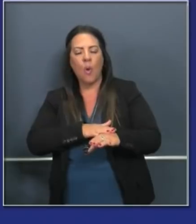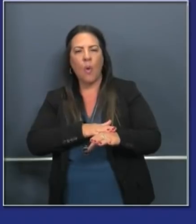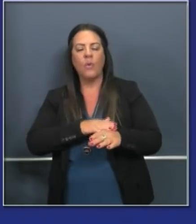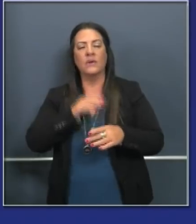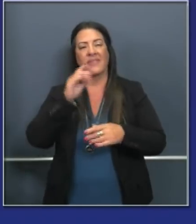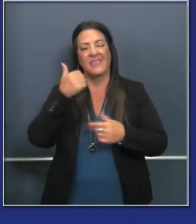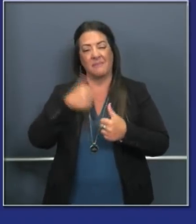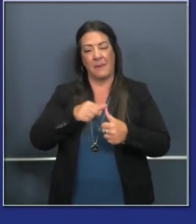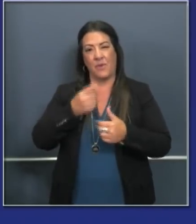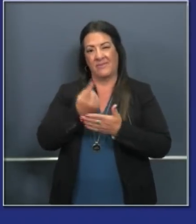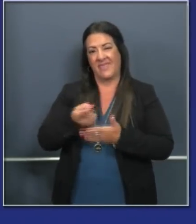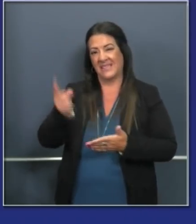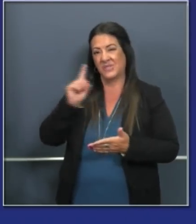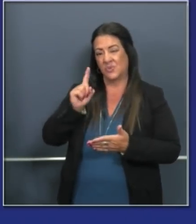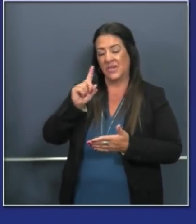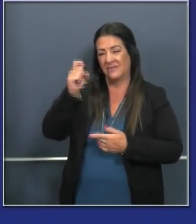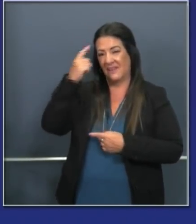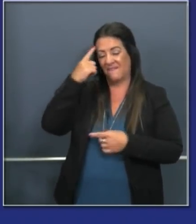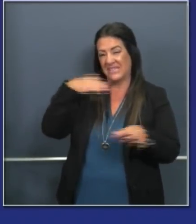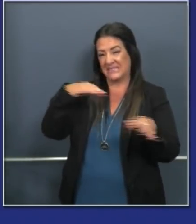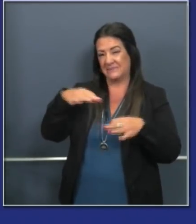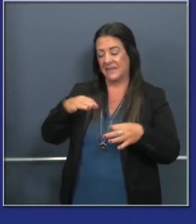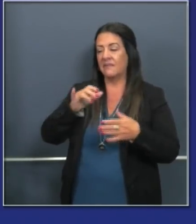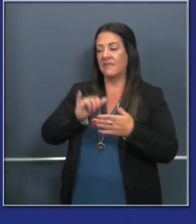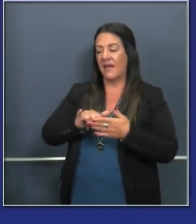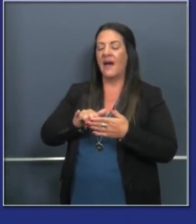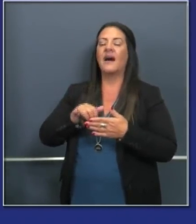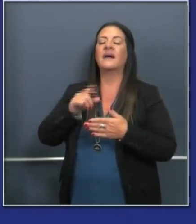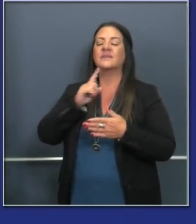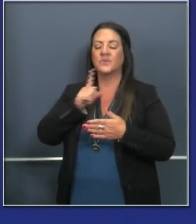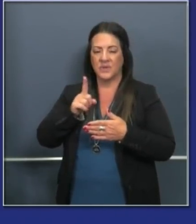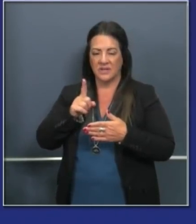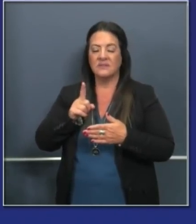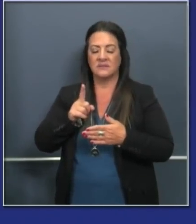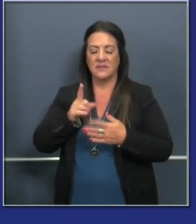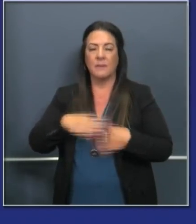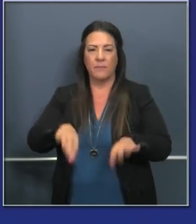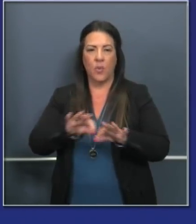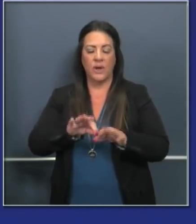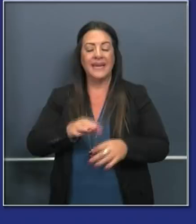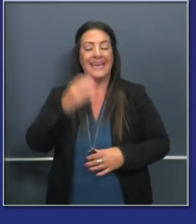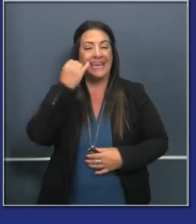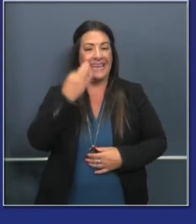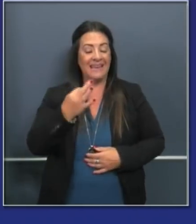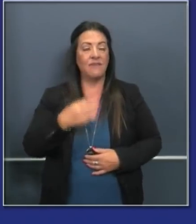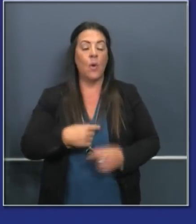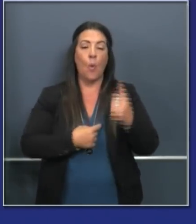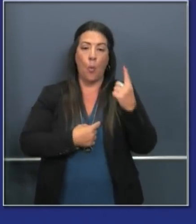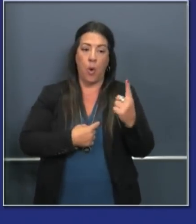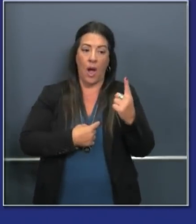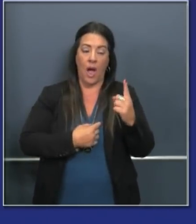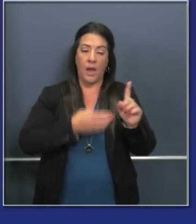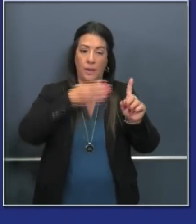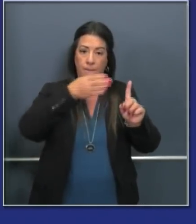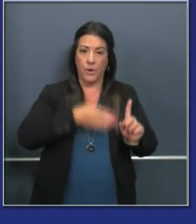OR THE NOTION OF RATE OF SPREAD WE'VE TALKED TO YOU BEFORE THE GOVERNOR MENTIONED JUST LAST WEEK. THIS IDEA OF